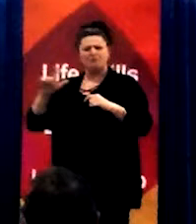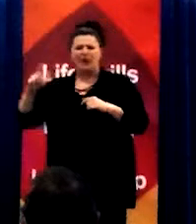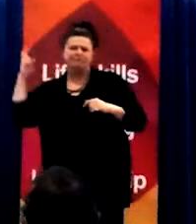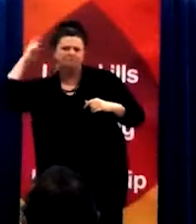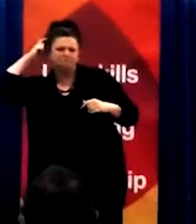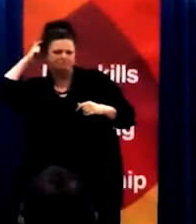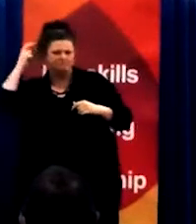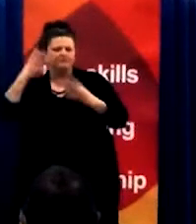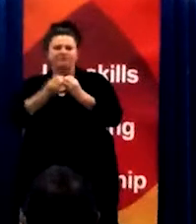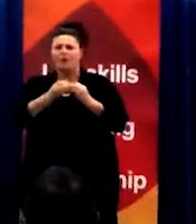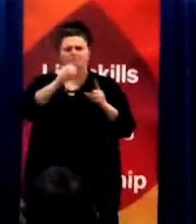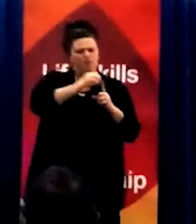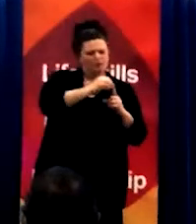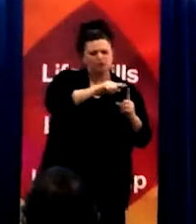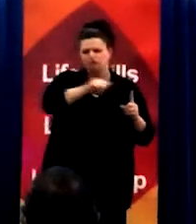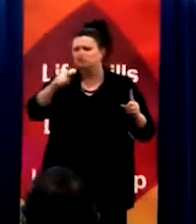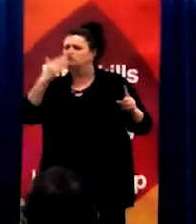between primary to high school.